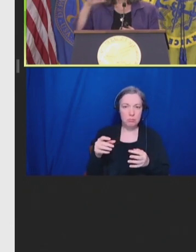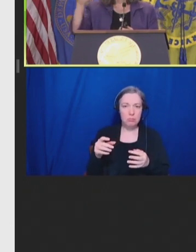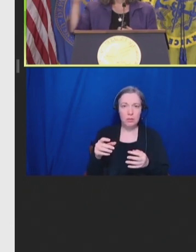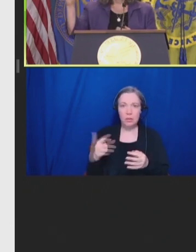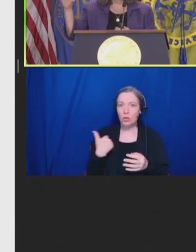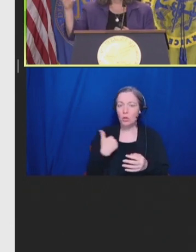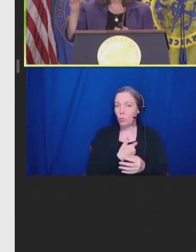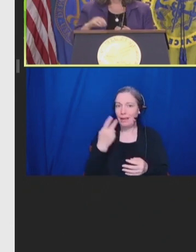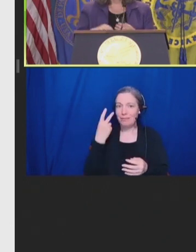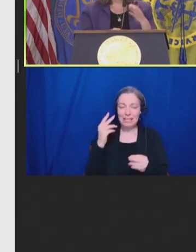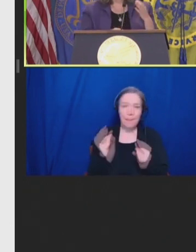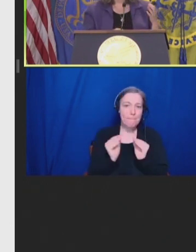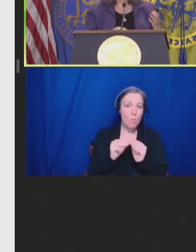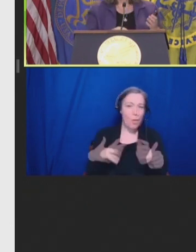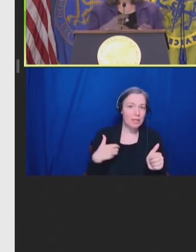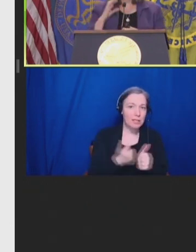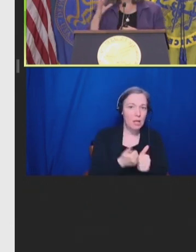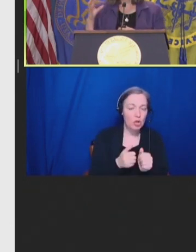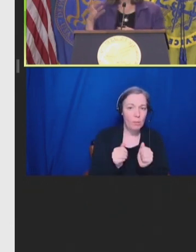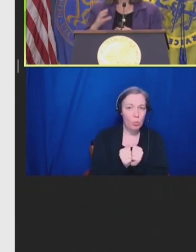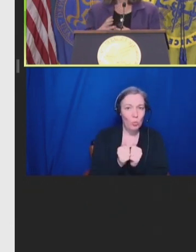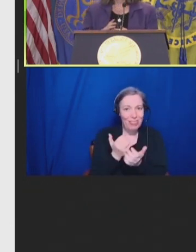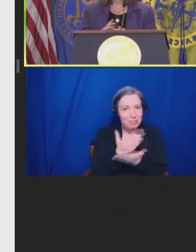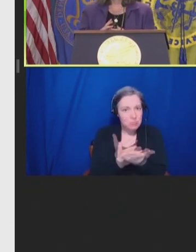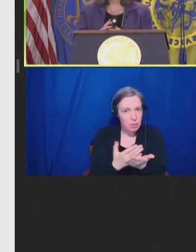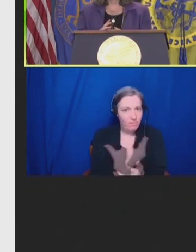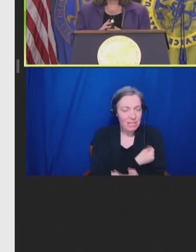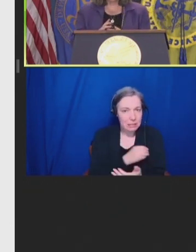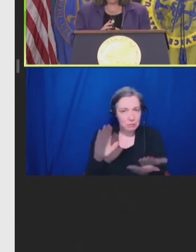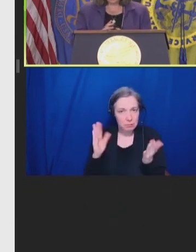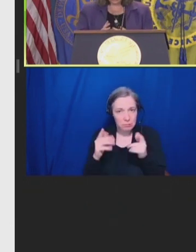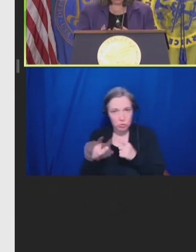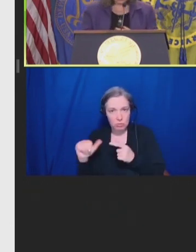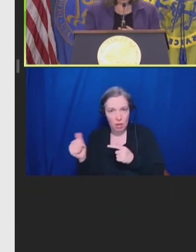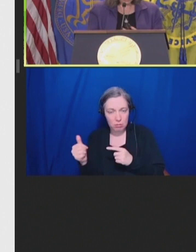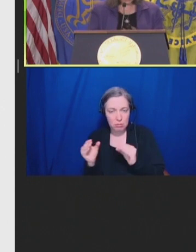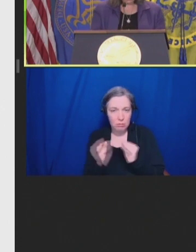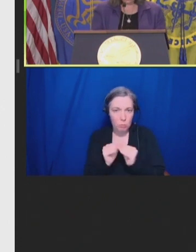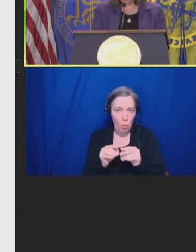catch up in certain vaccines than others and more catch up in different ages than others.